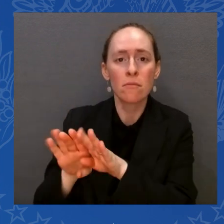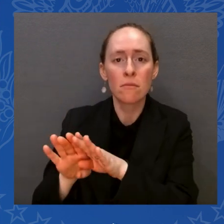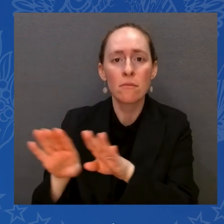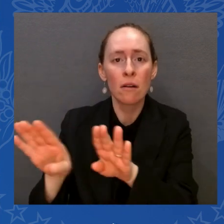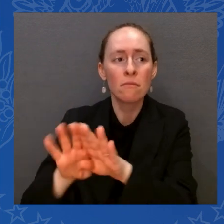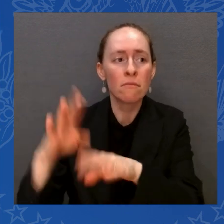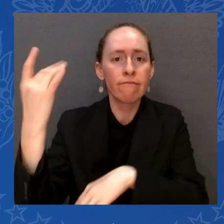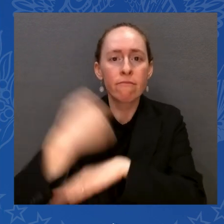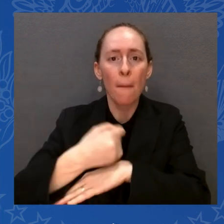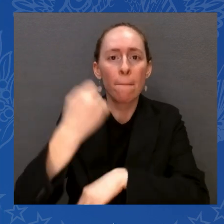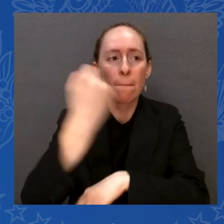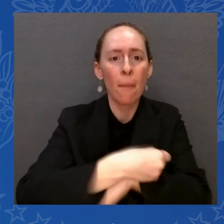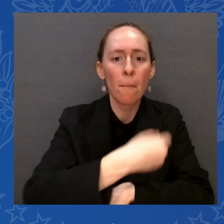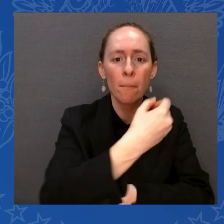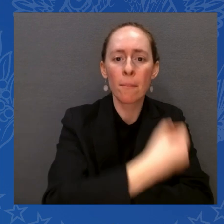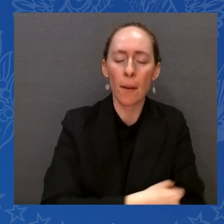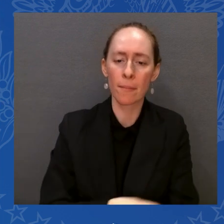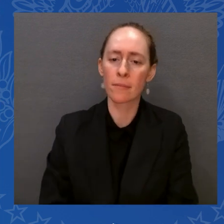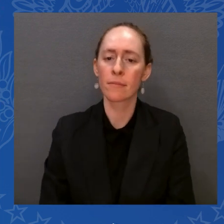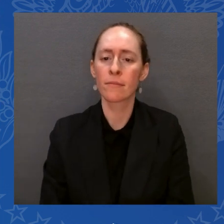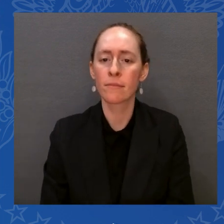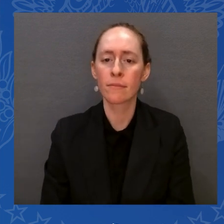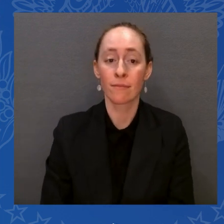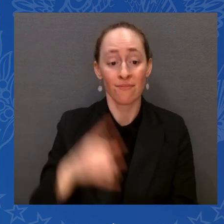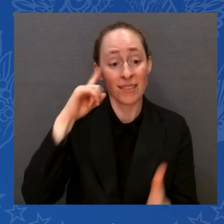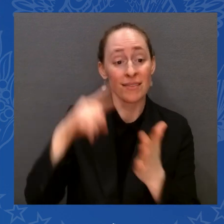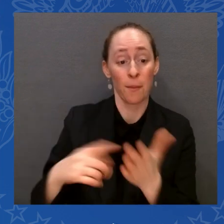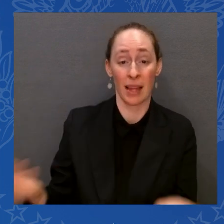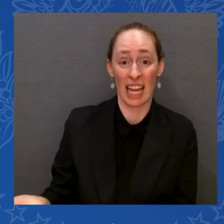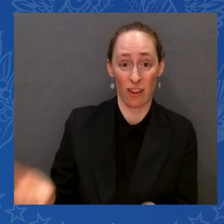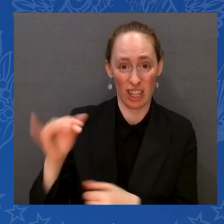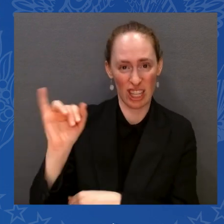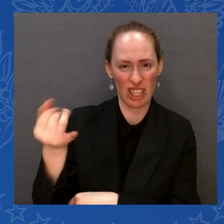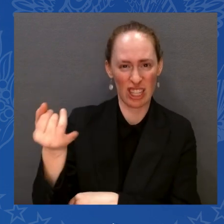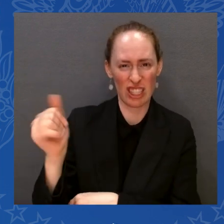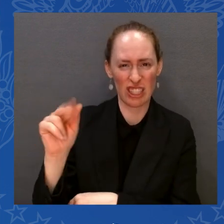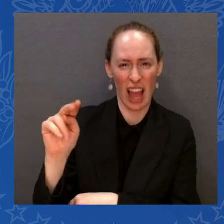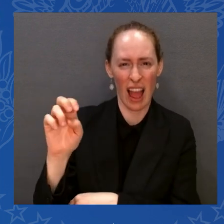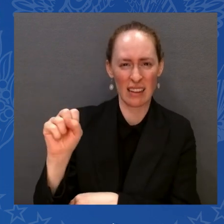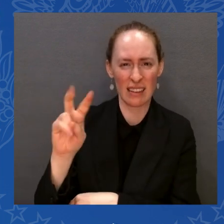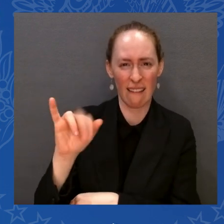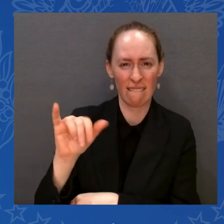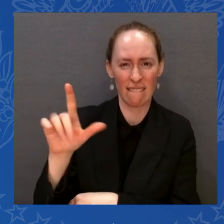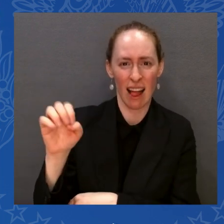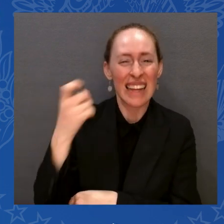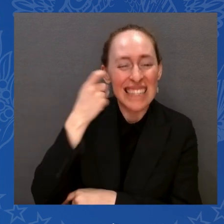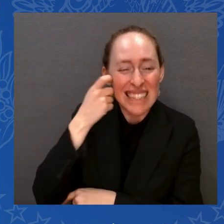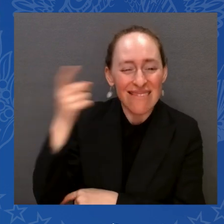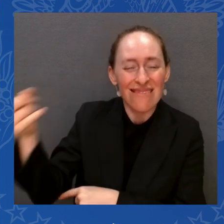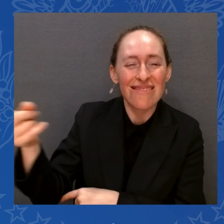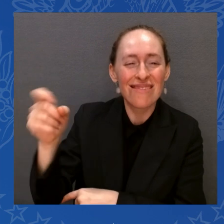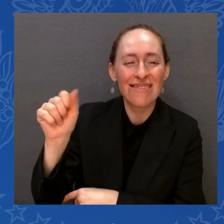a woman you just heard from is from. When the last assembly line was shut down at a GM plant